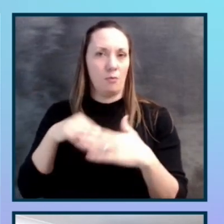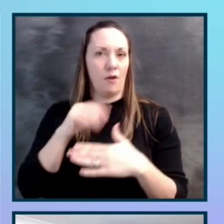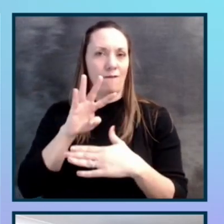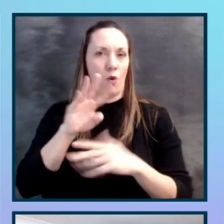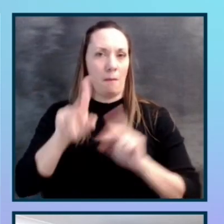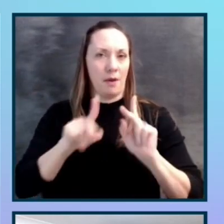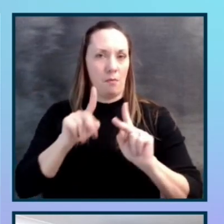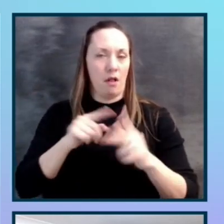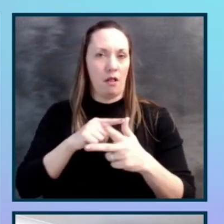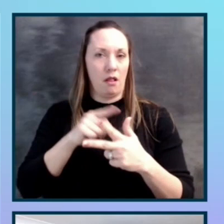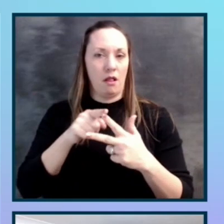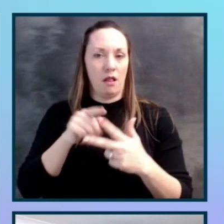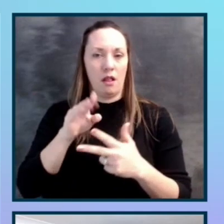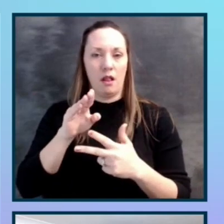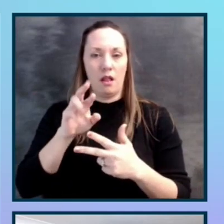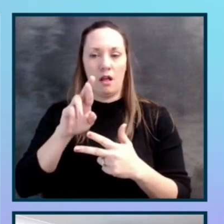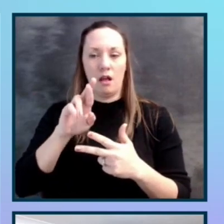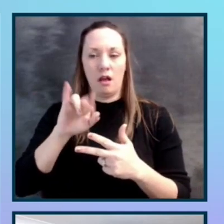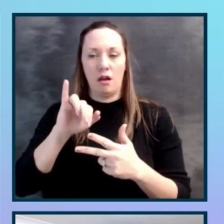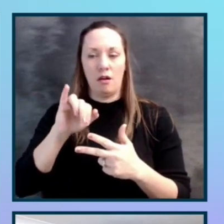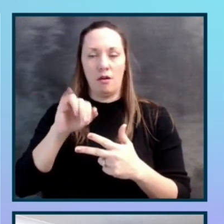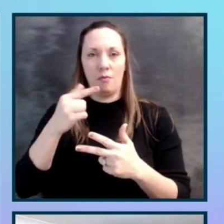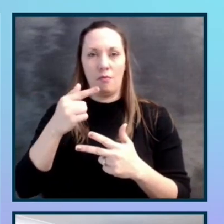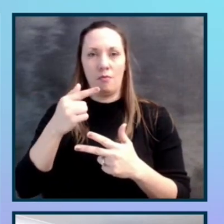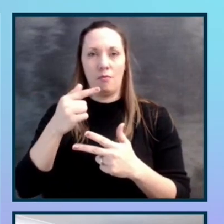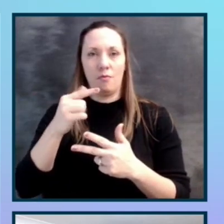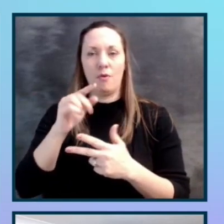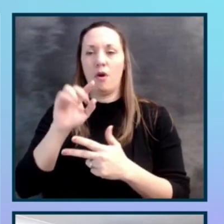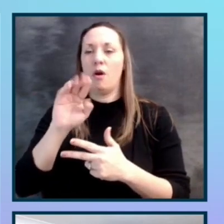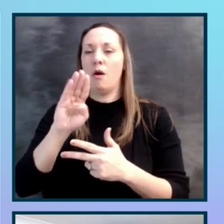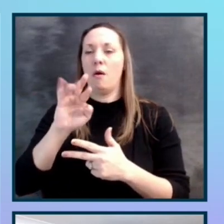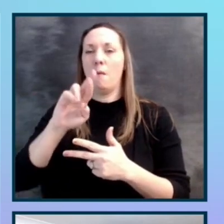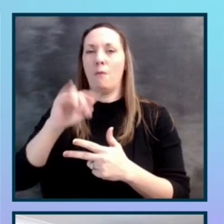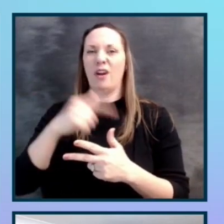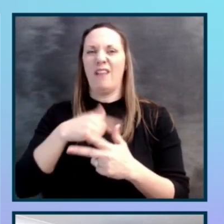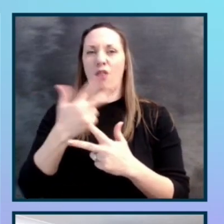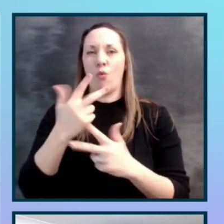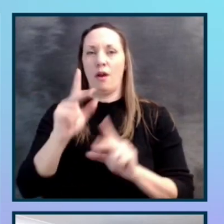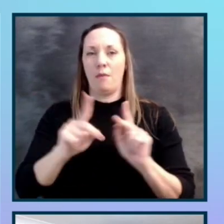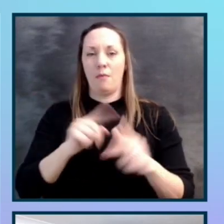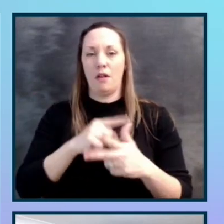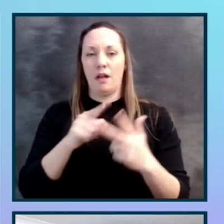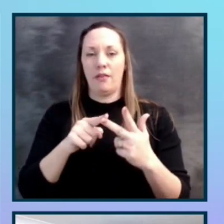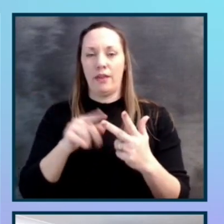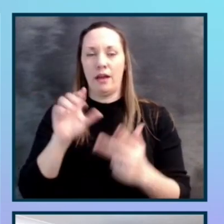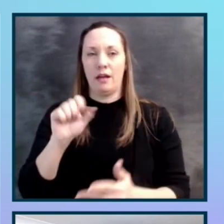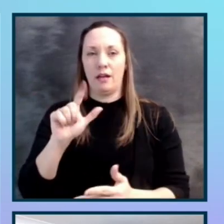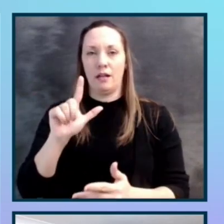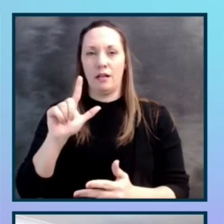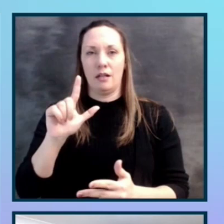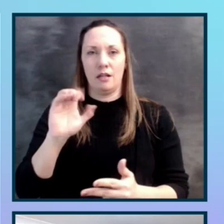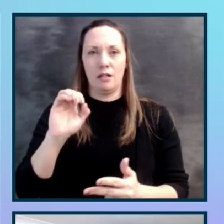A brigantine, or a brig which has up to three and a sloop which has one or two people on board.